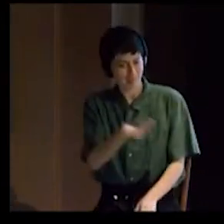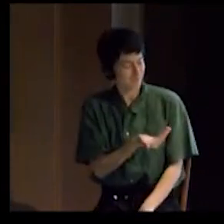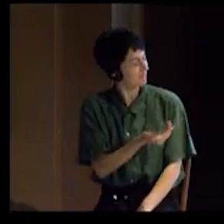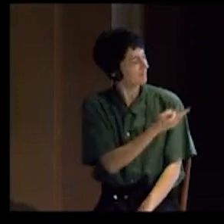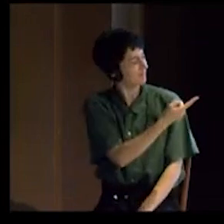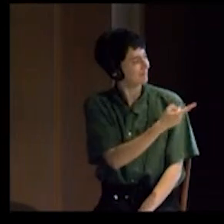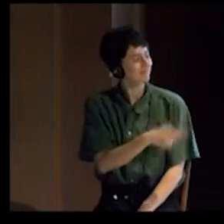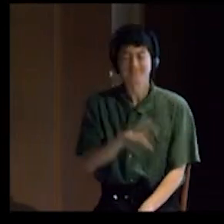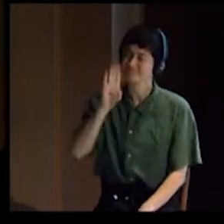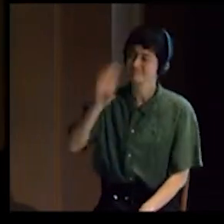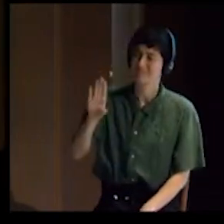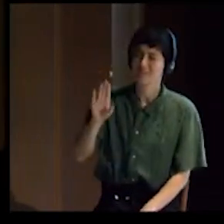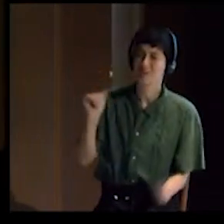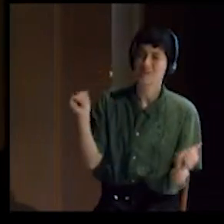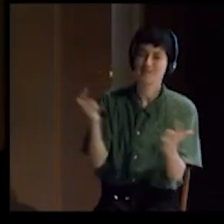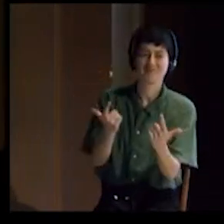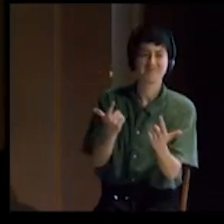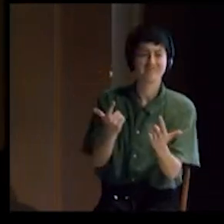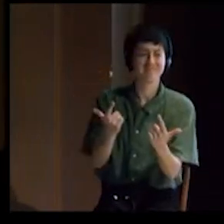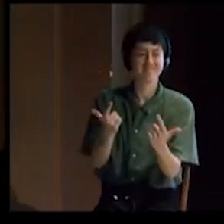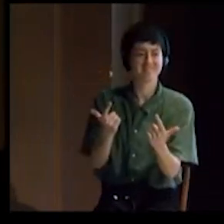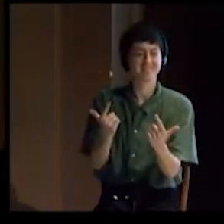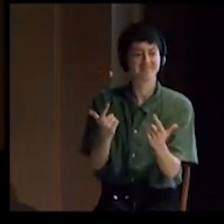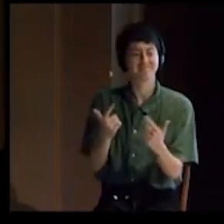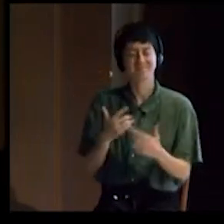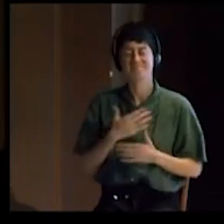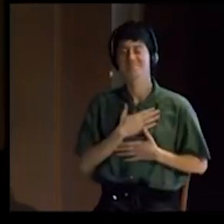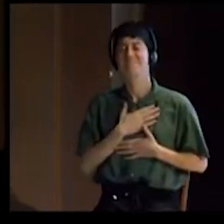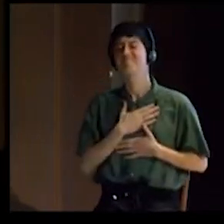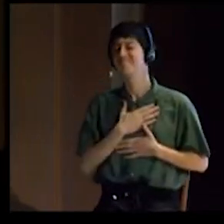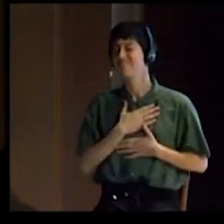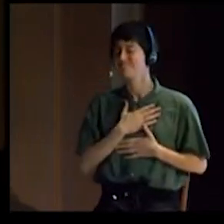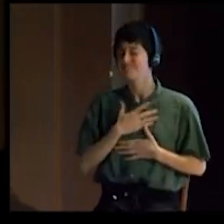Hello, everyone. It's so great to be back. And thank you for inviting me, Rebecca.